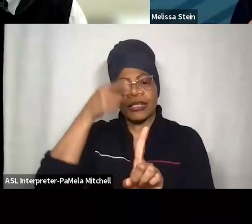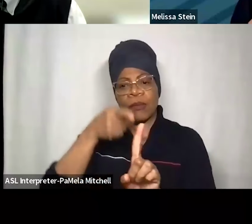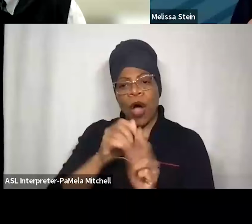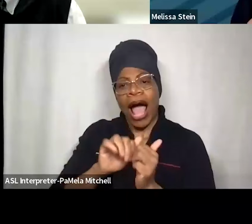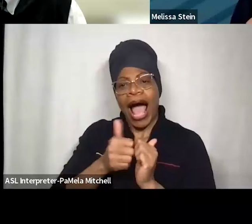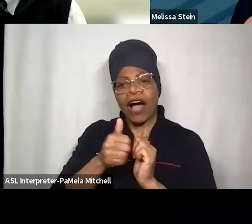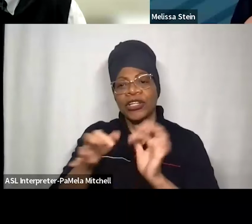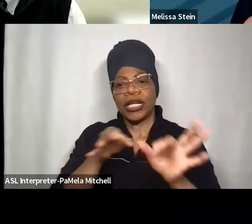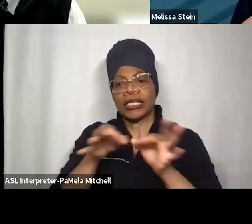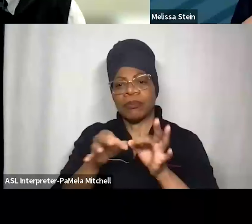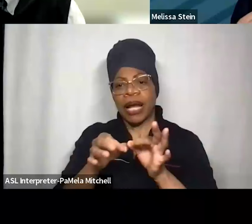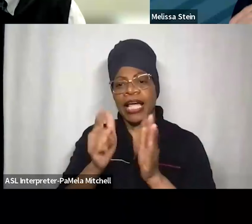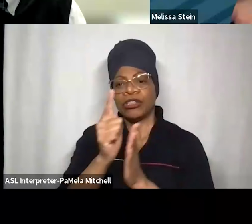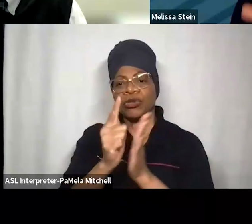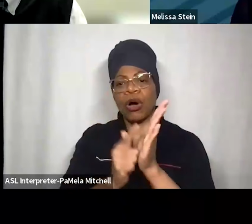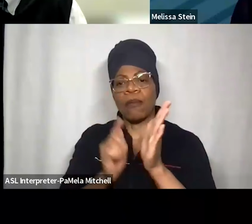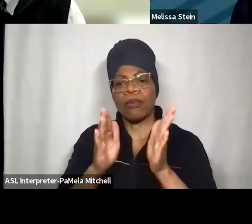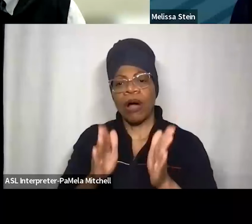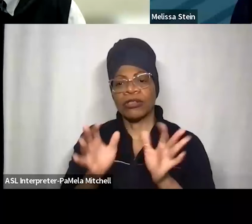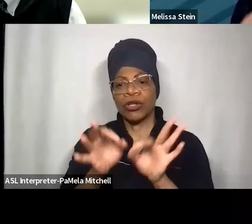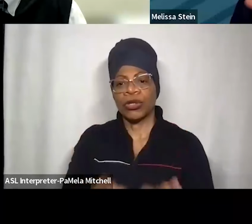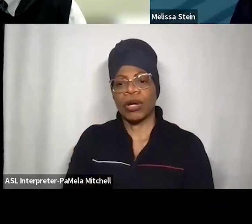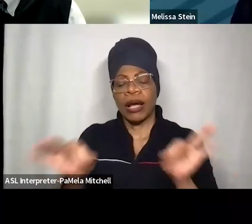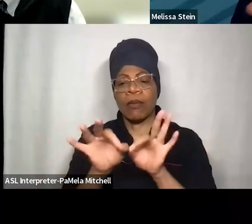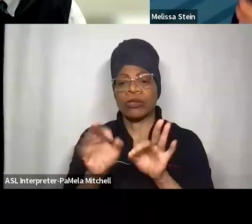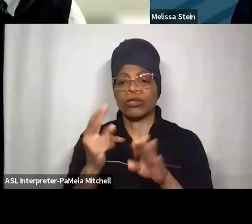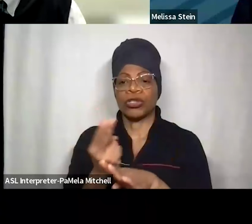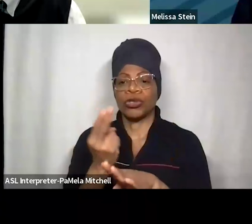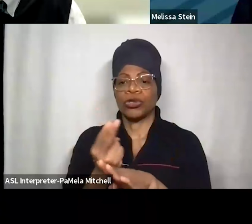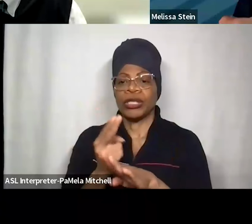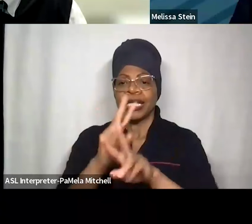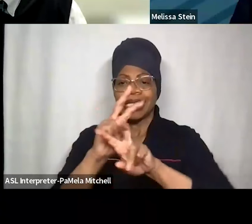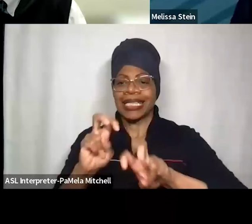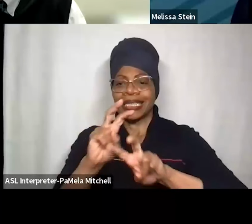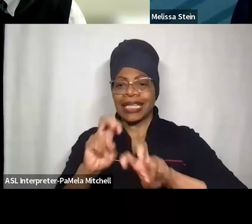to a prosecutor the importance of using assessment to look at high risk, high need